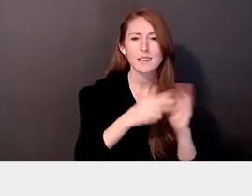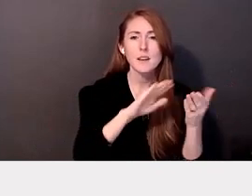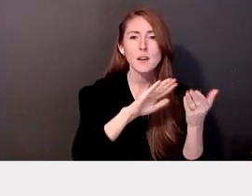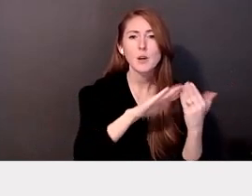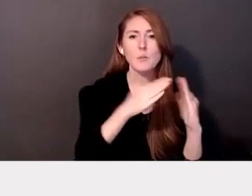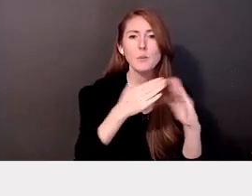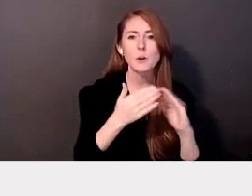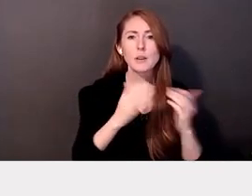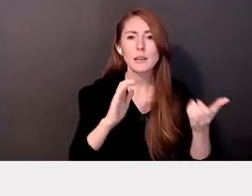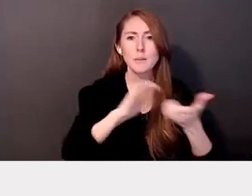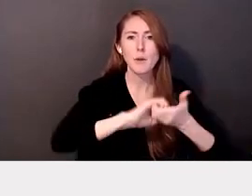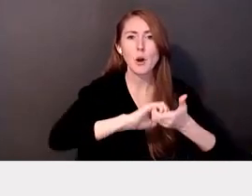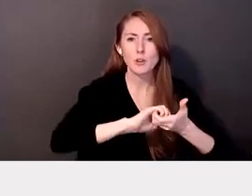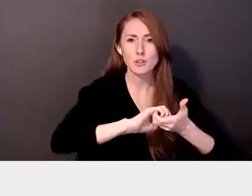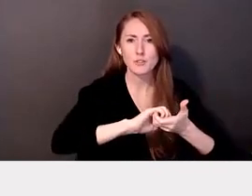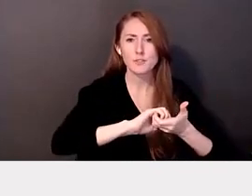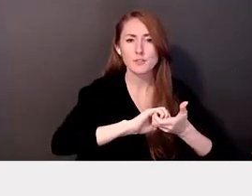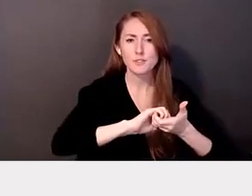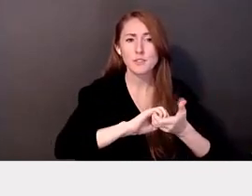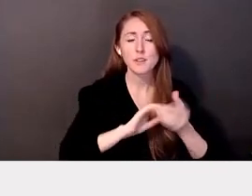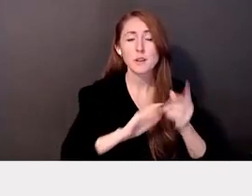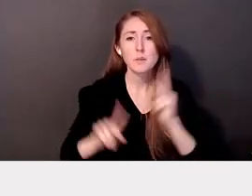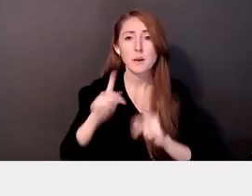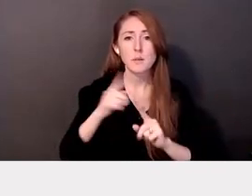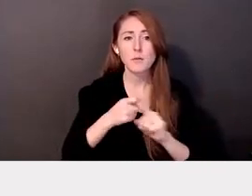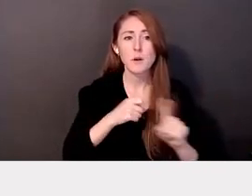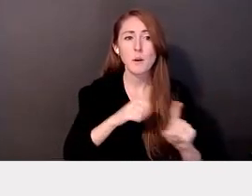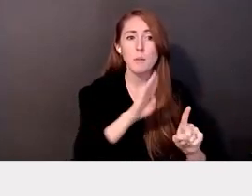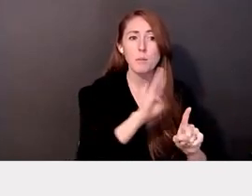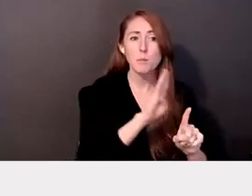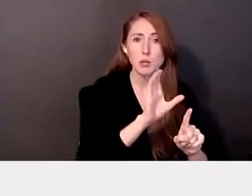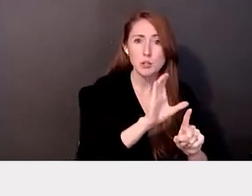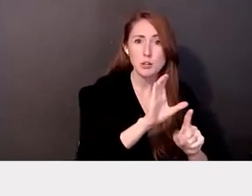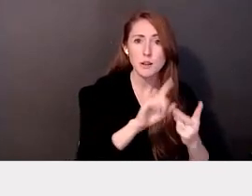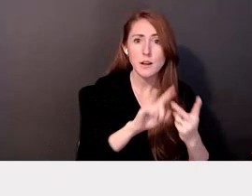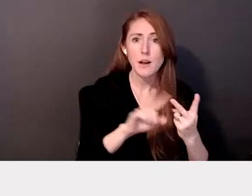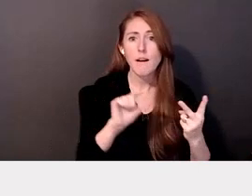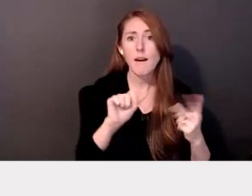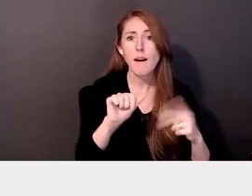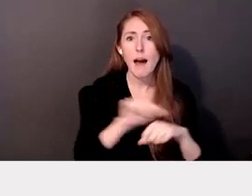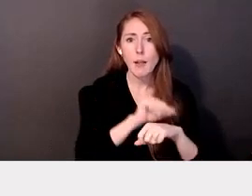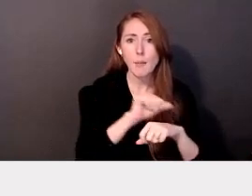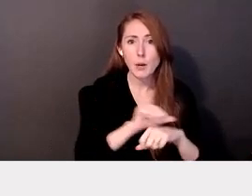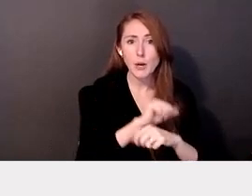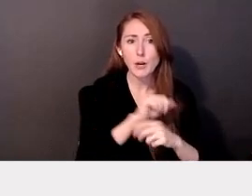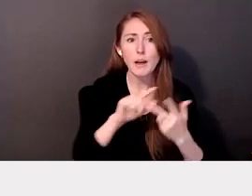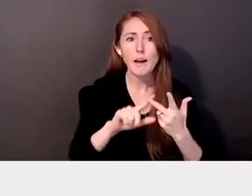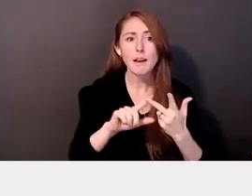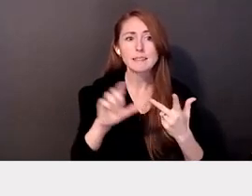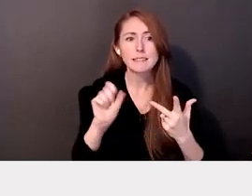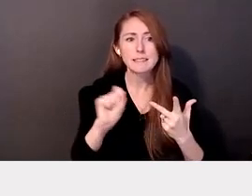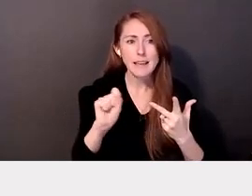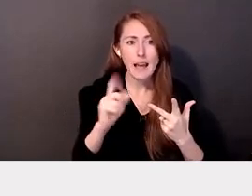And we have people from British Columbia, Alberta, Saskatchewan, Manitoba, Ontario, Quebec,